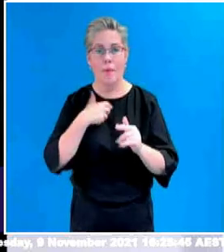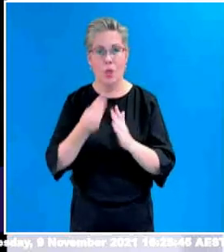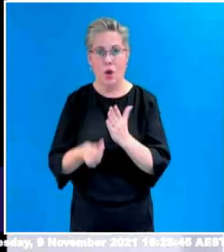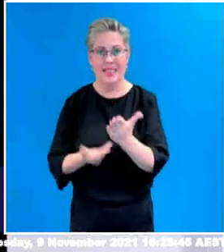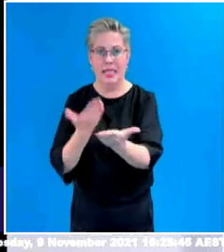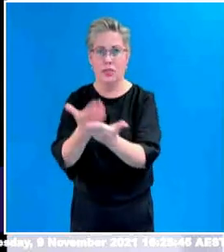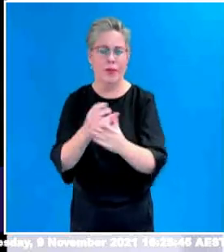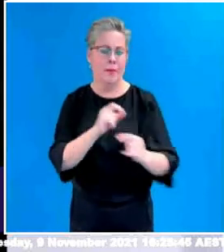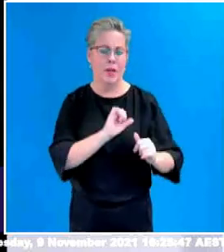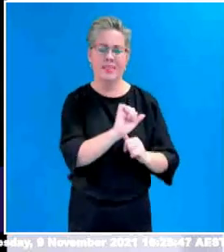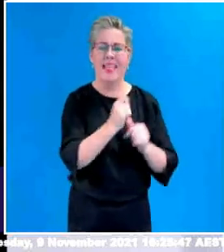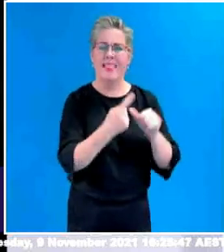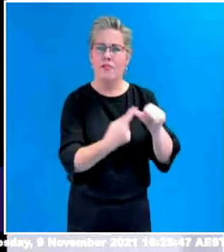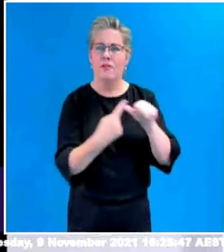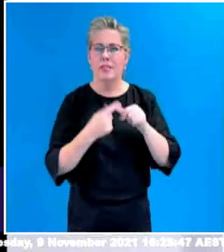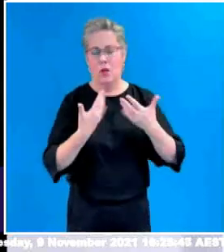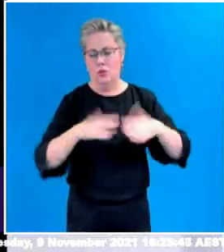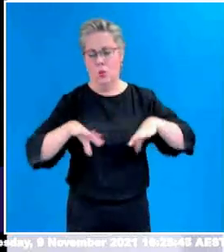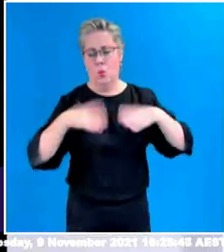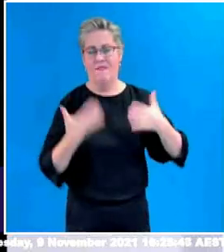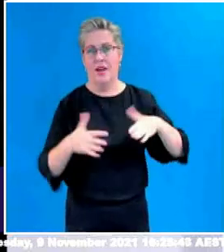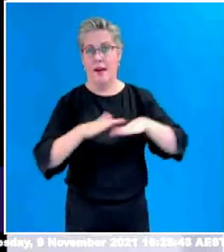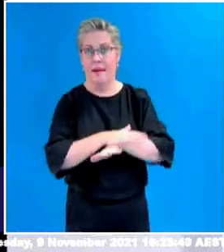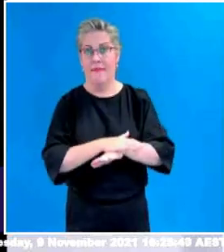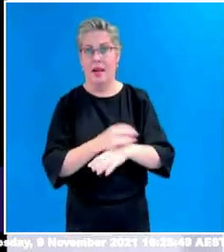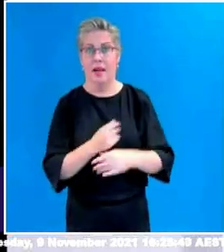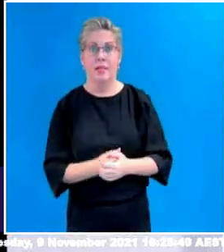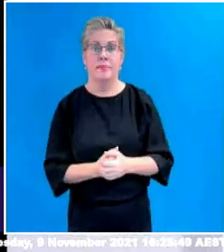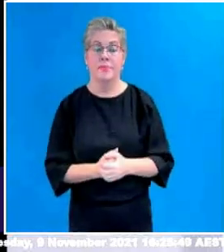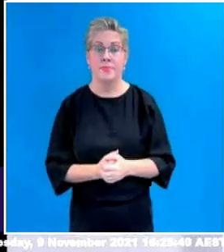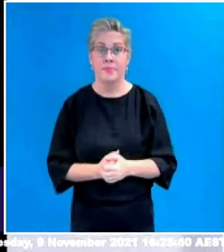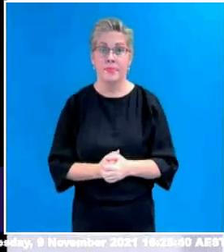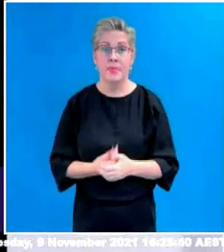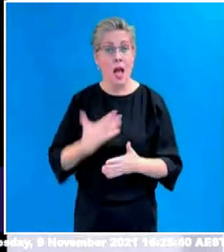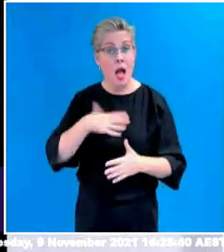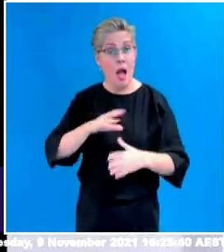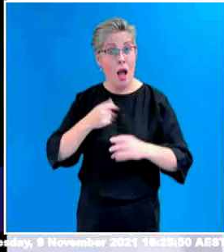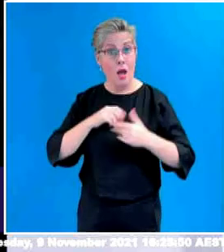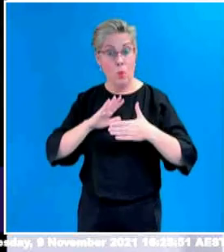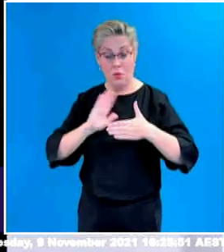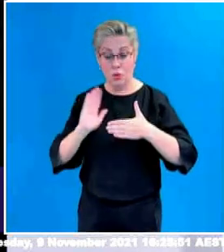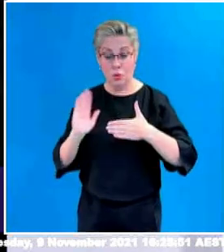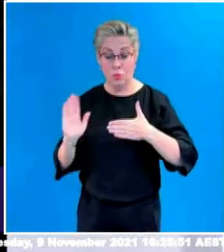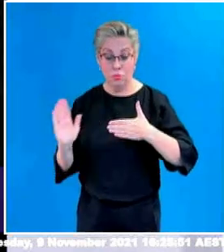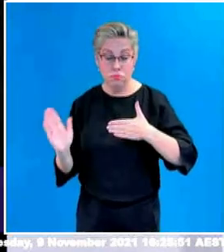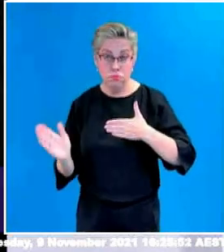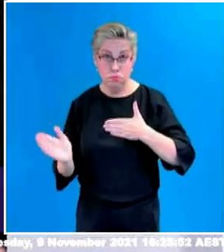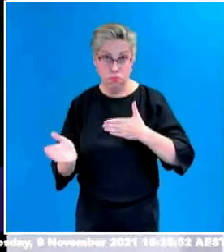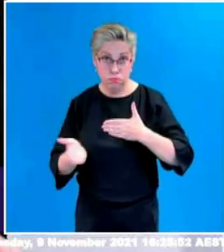I want to conclude the two-day hearing by coming back to the relevance of